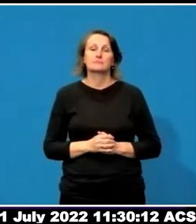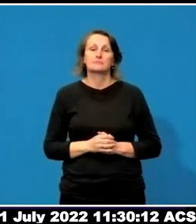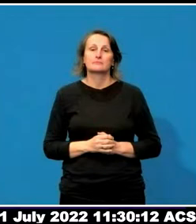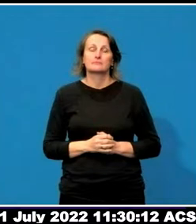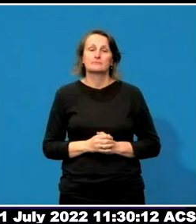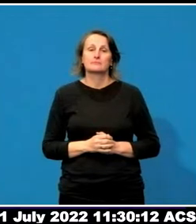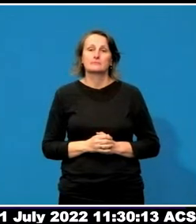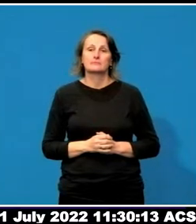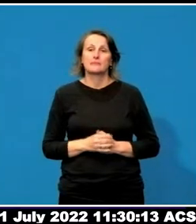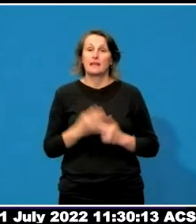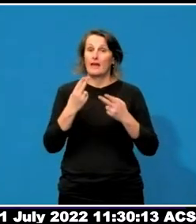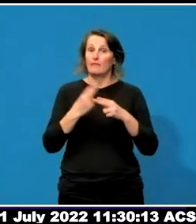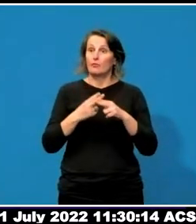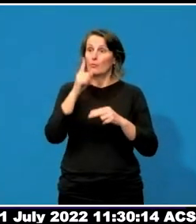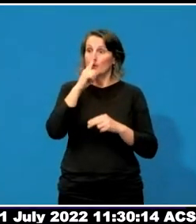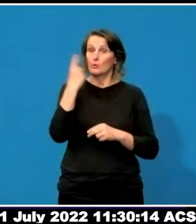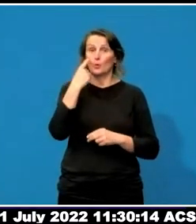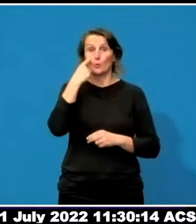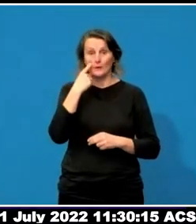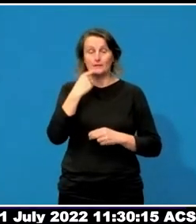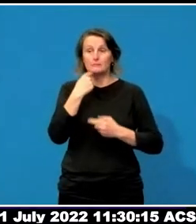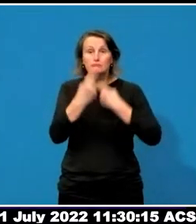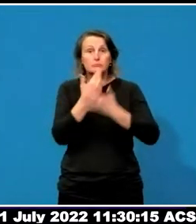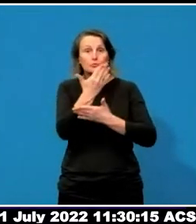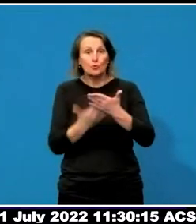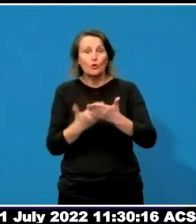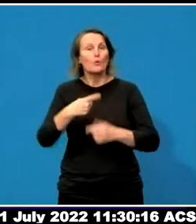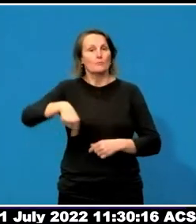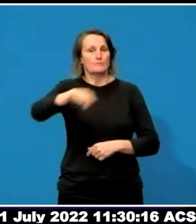this hearing should have the opportunity to be heard and to respond to the issues we